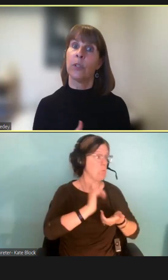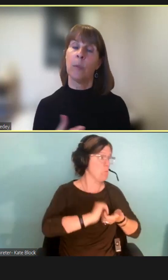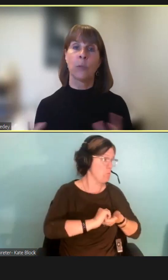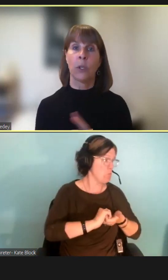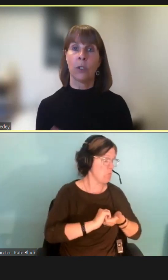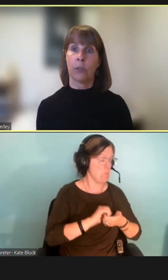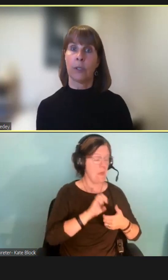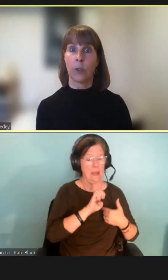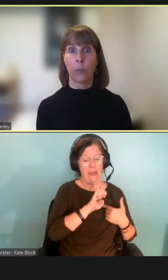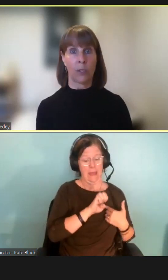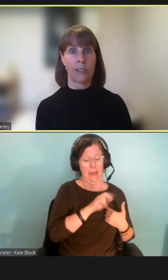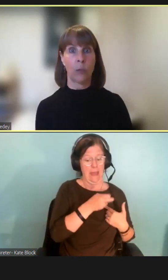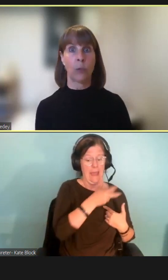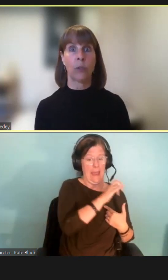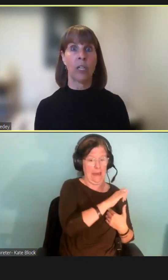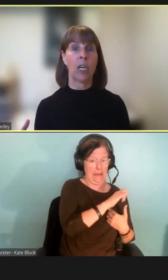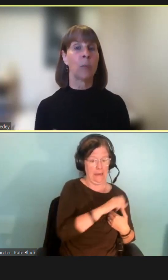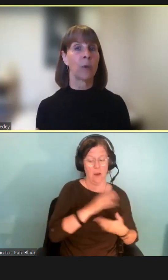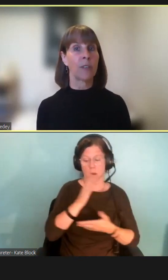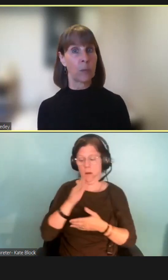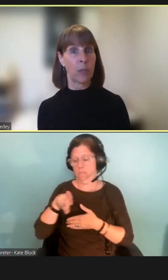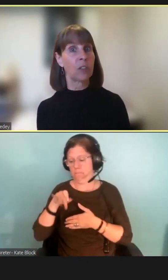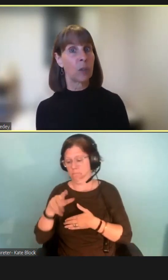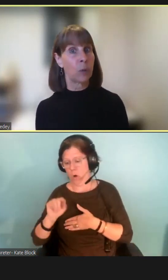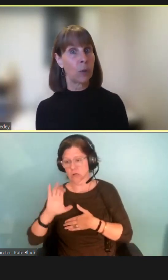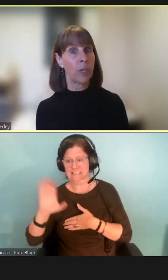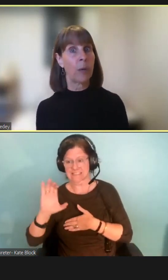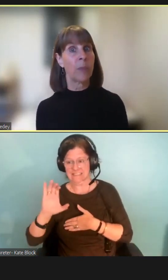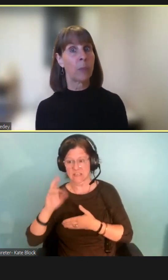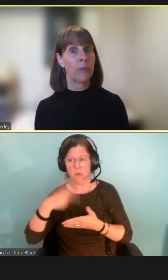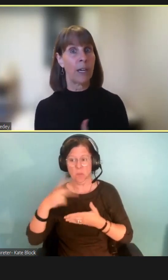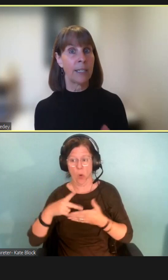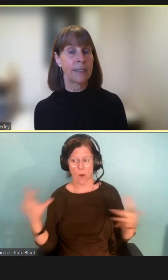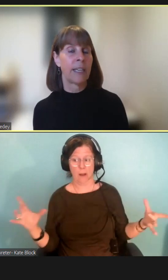is partnering with a part C program or with a specialty program that provides